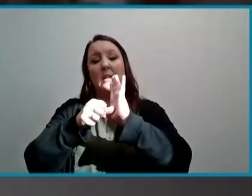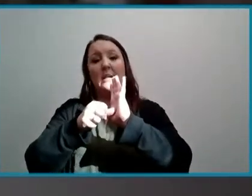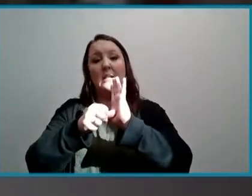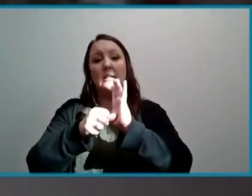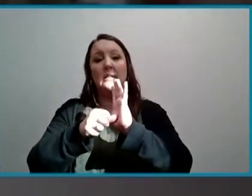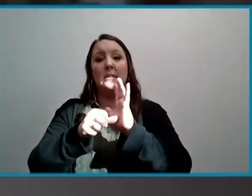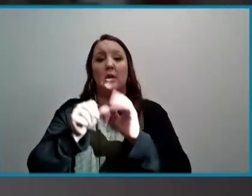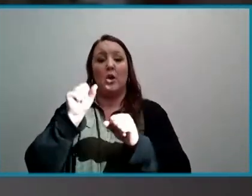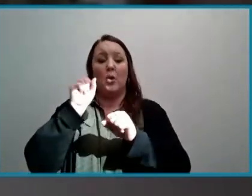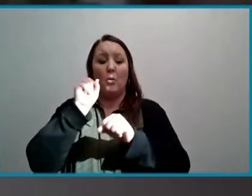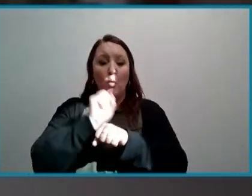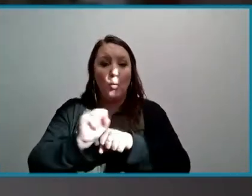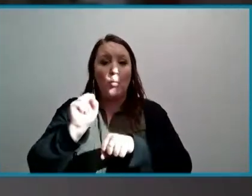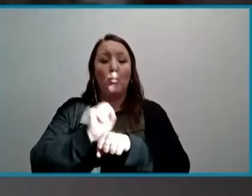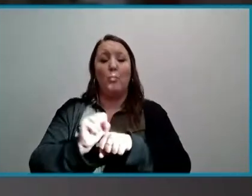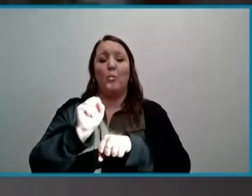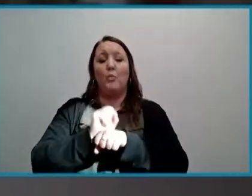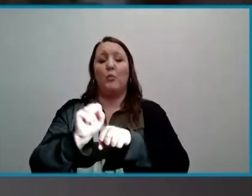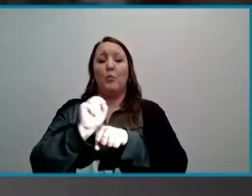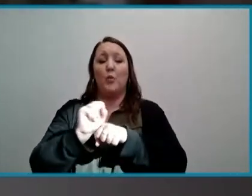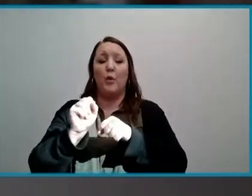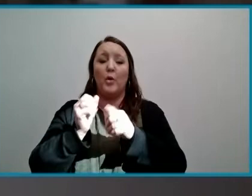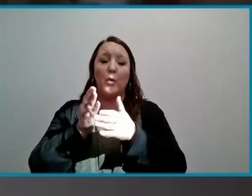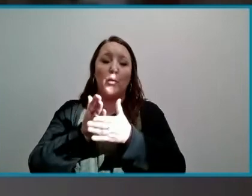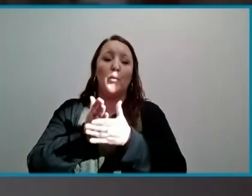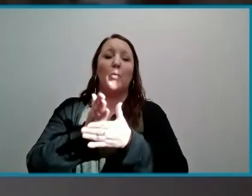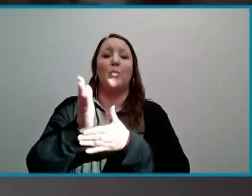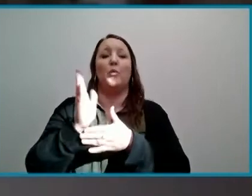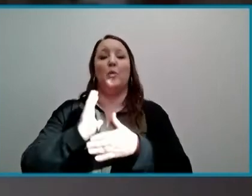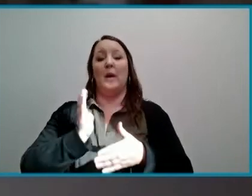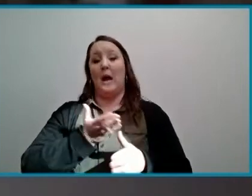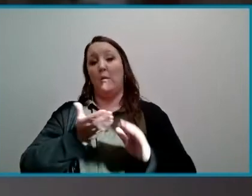that evolves through the time that we partner with them, it belongs to them.